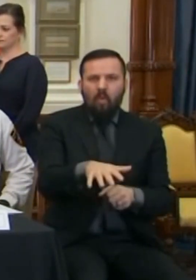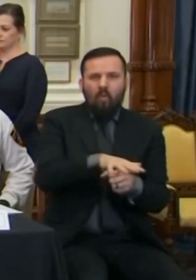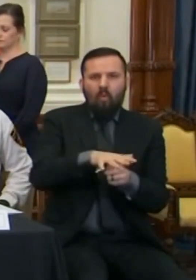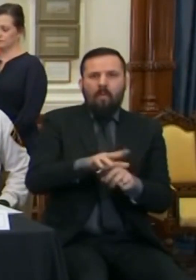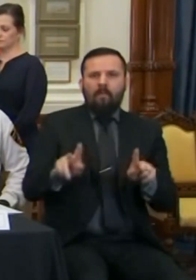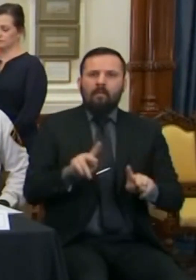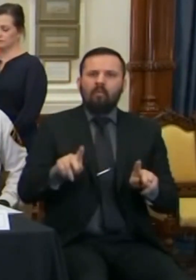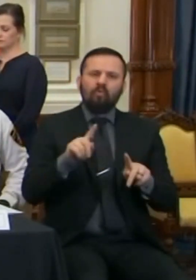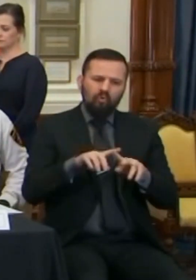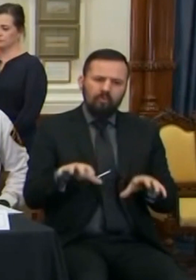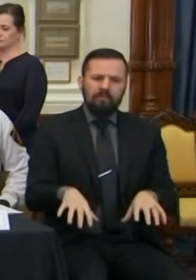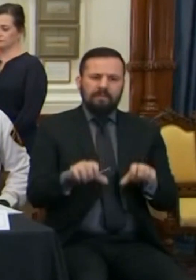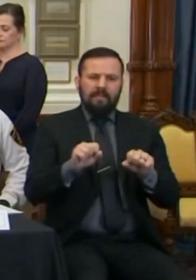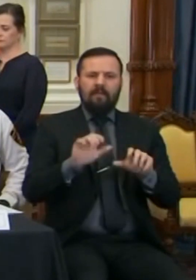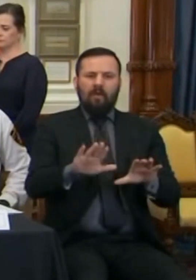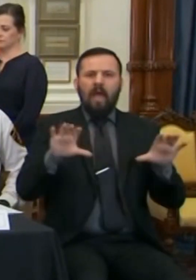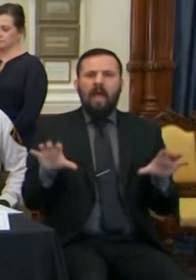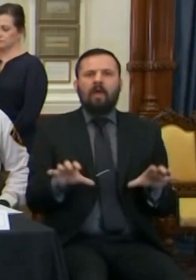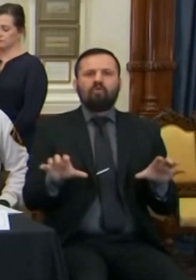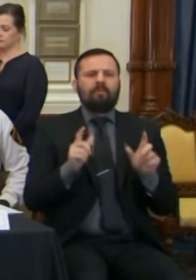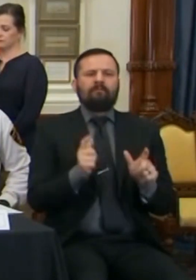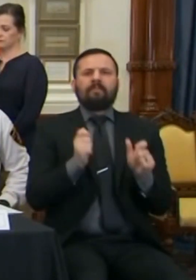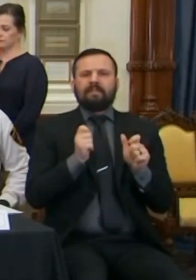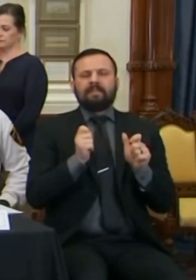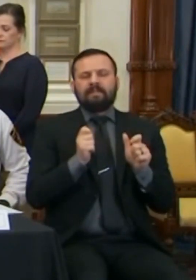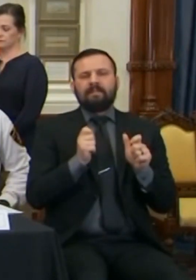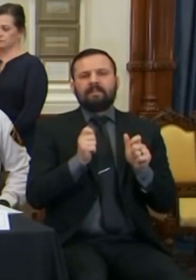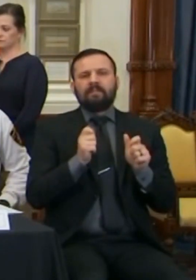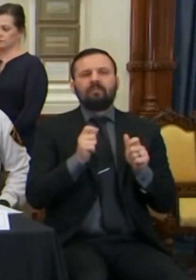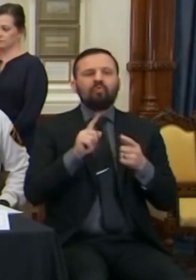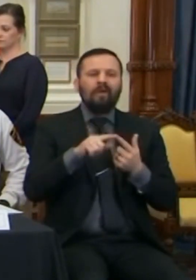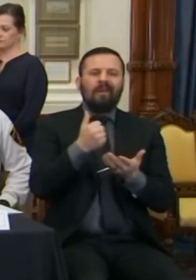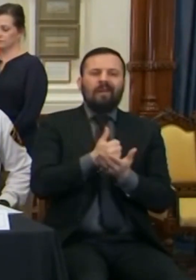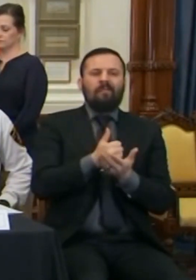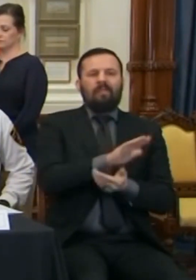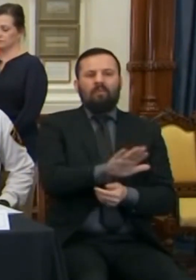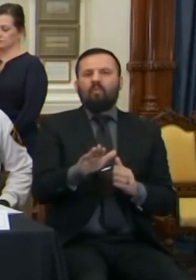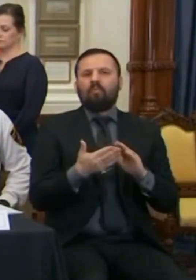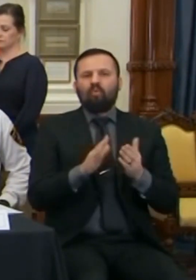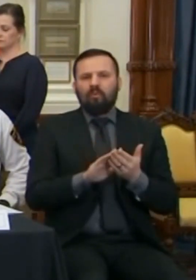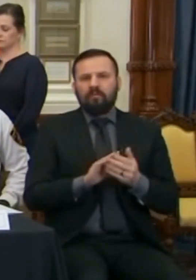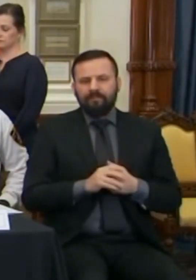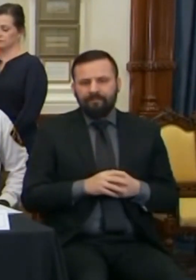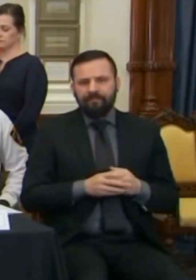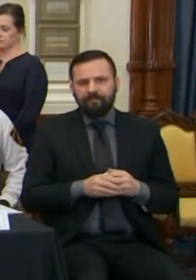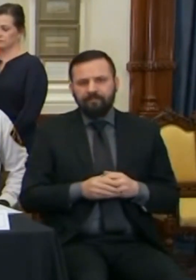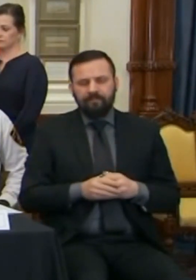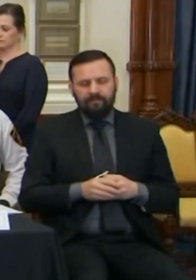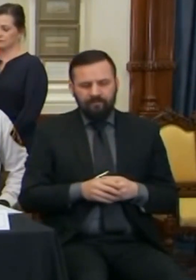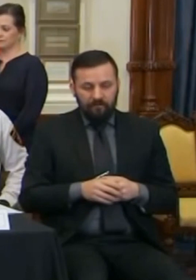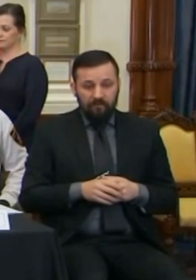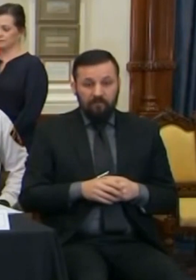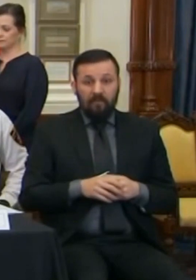to take the action swiftly in order to help their communities this works well